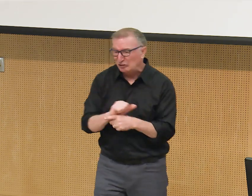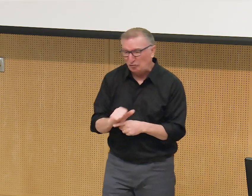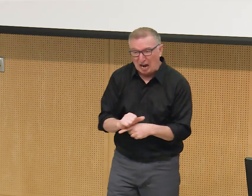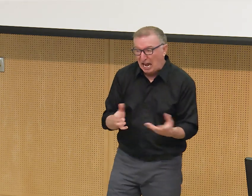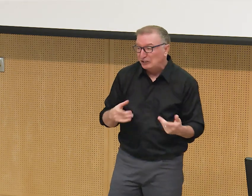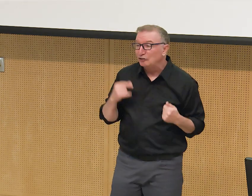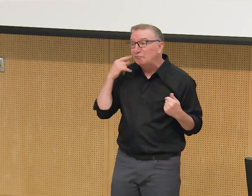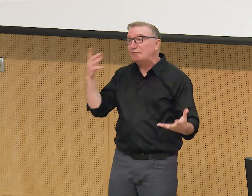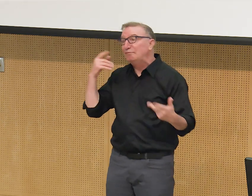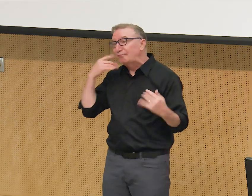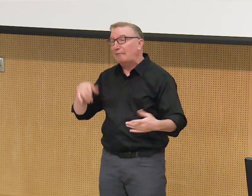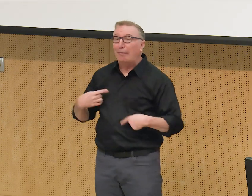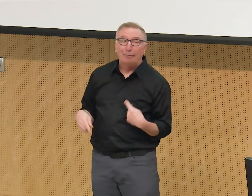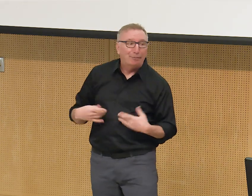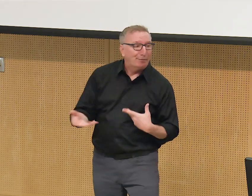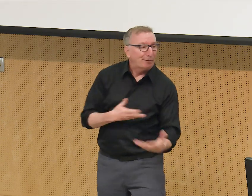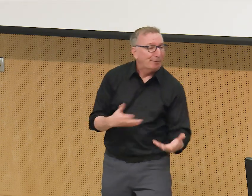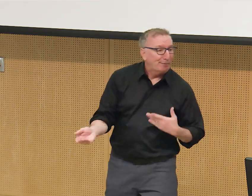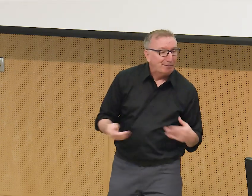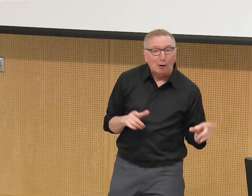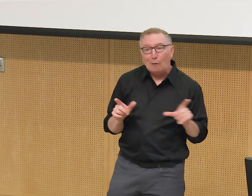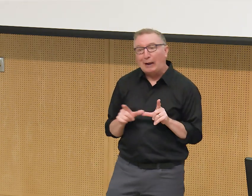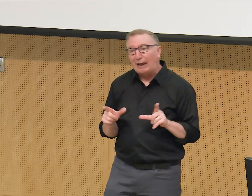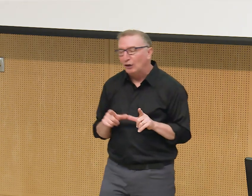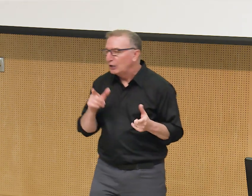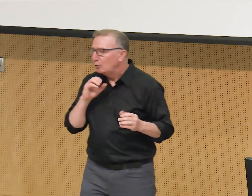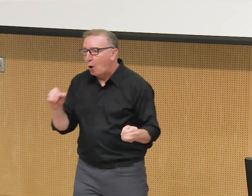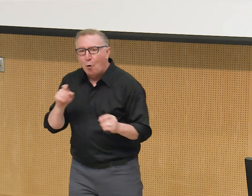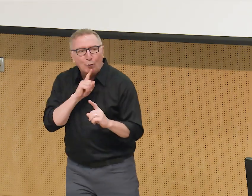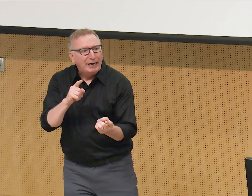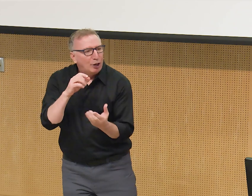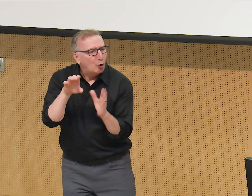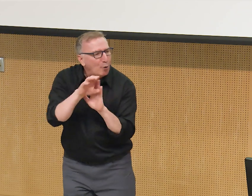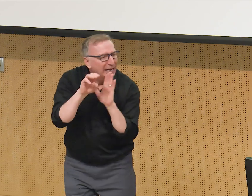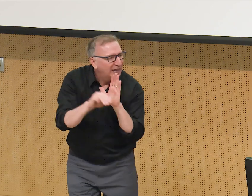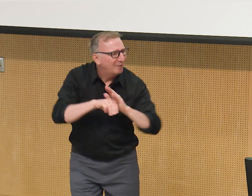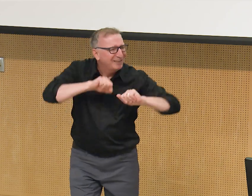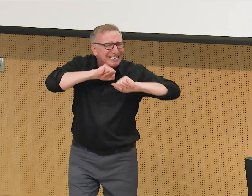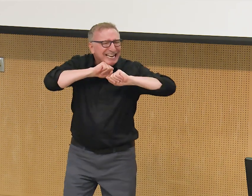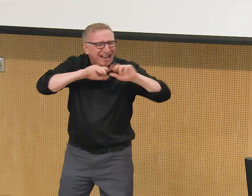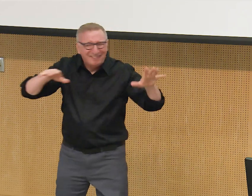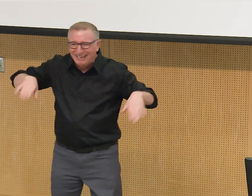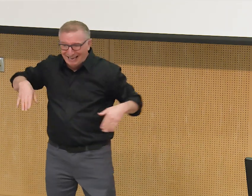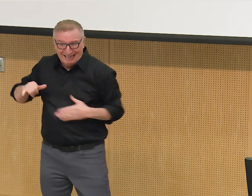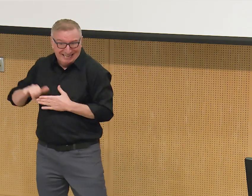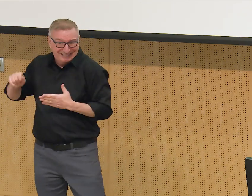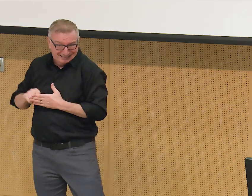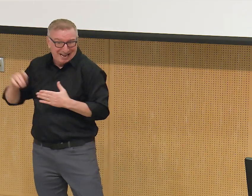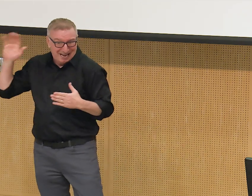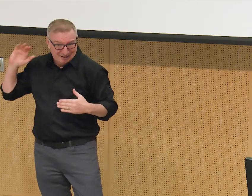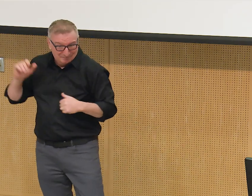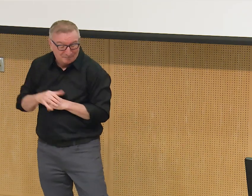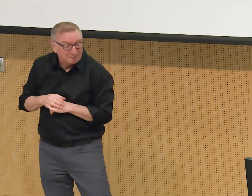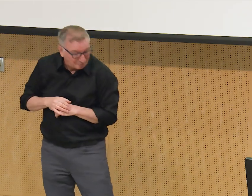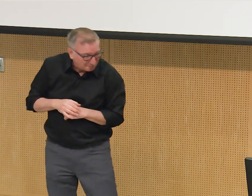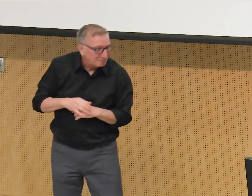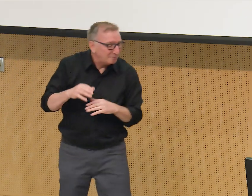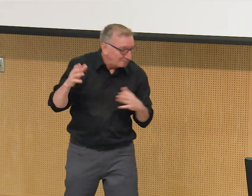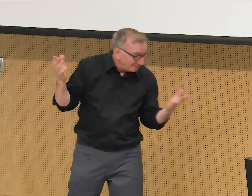The teachers weren't trained. They just made it up on the spot. Tried to figure out how to teach us. They didn't have a curriculum. There wasn't any licensure